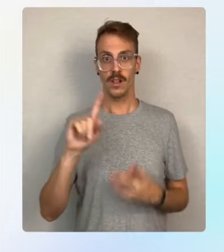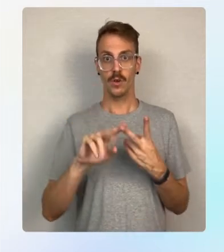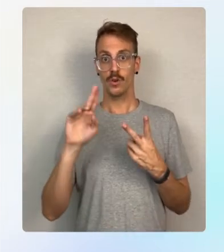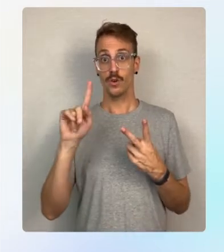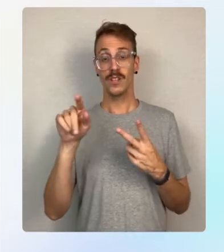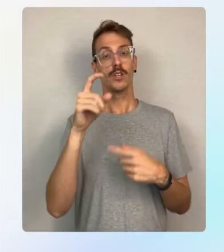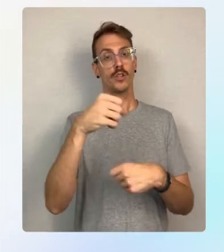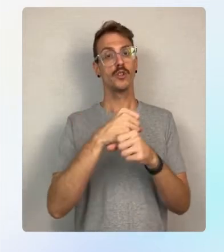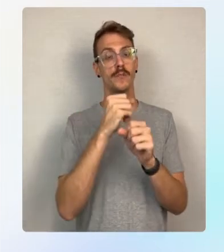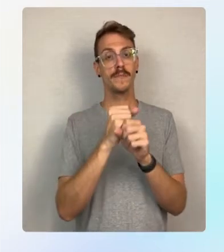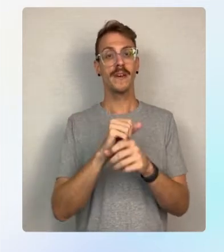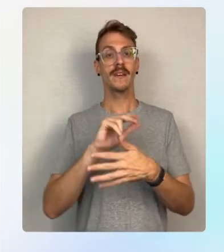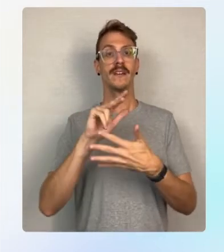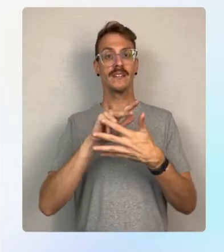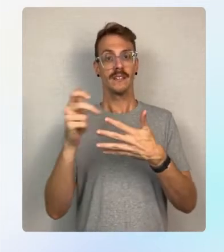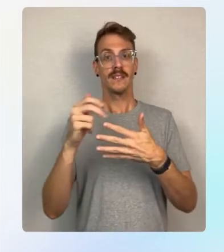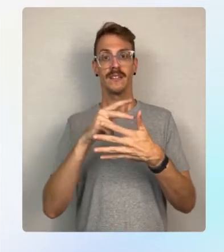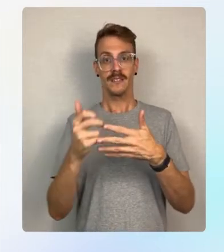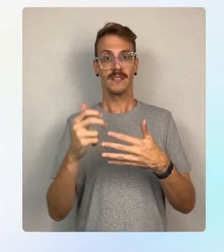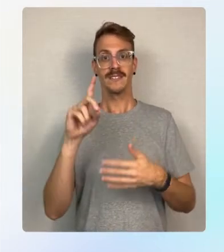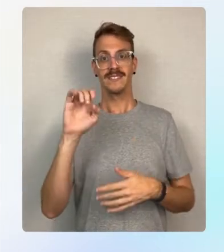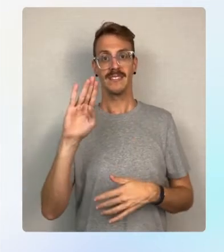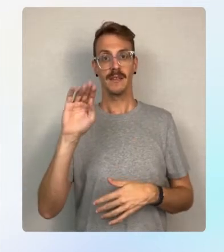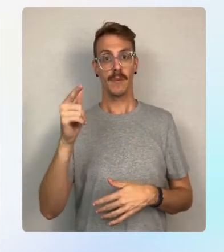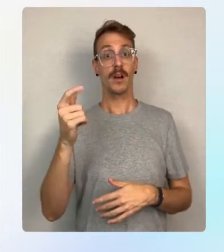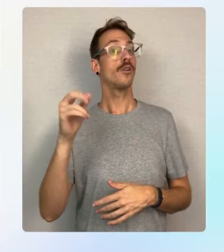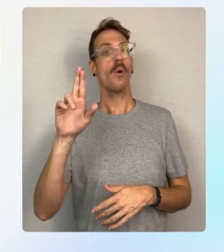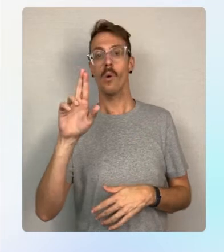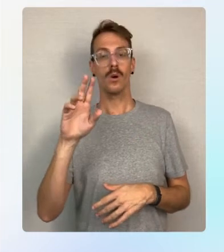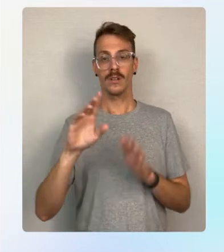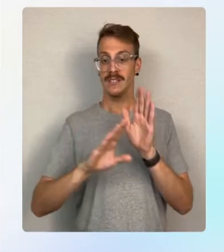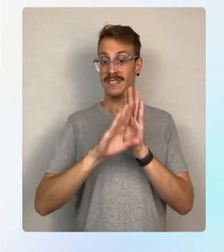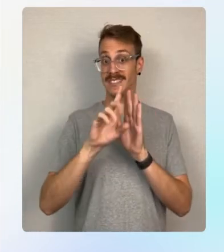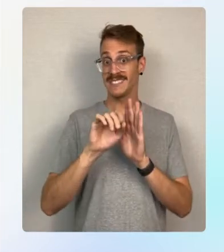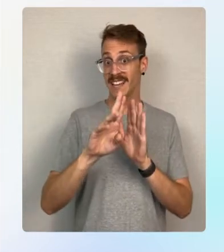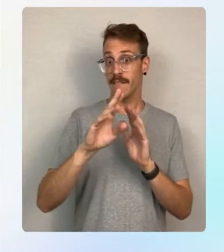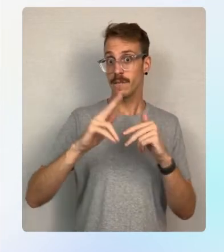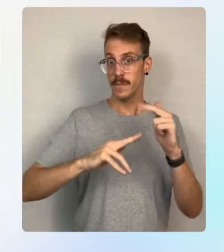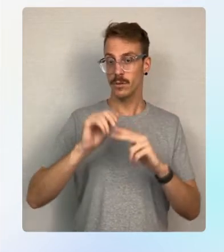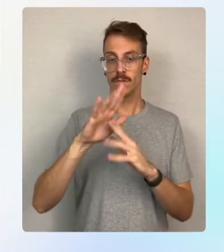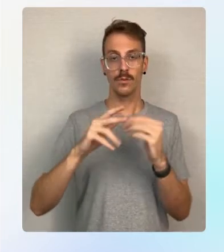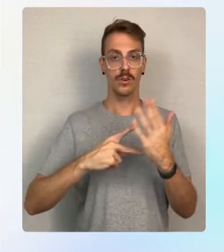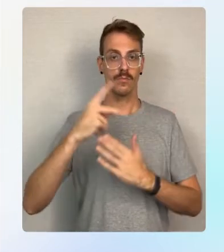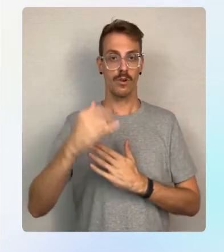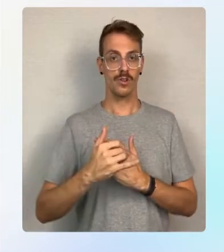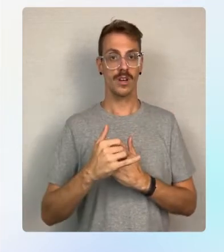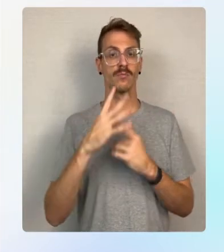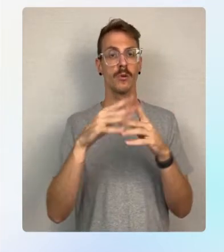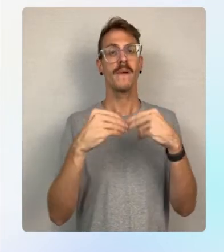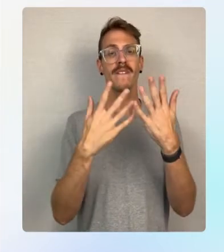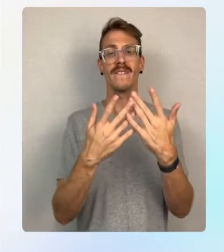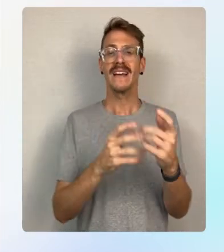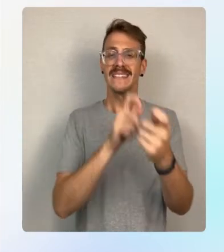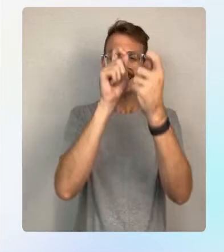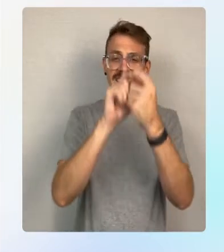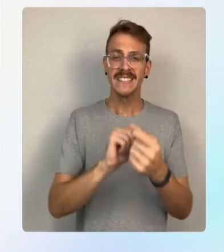make a debug or development build of your project. You get detailed thread execution